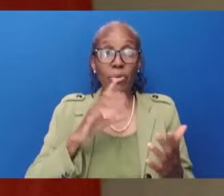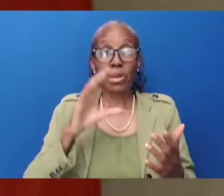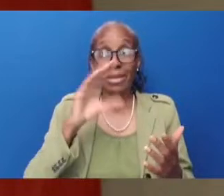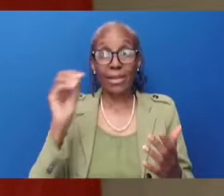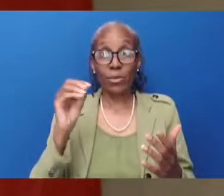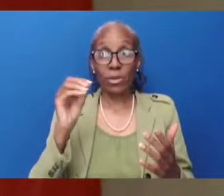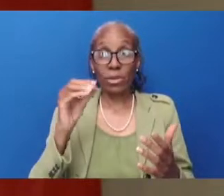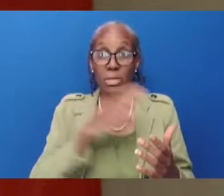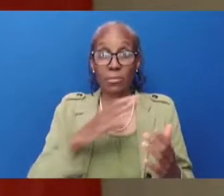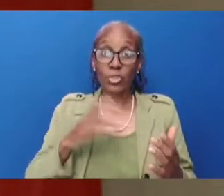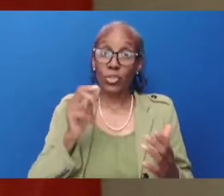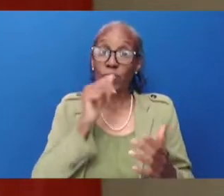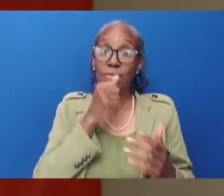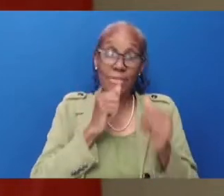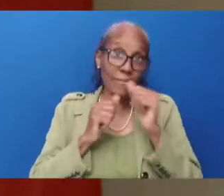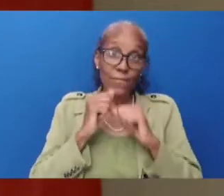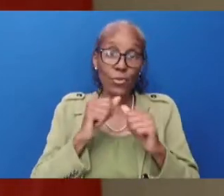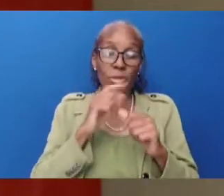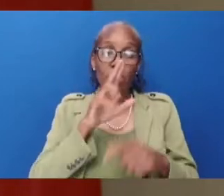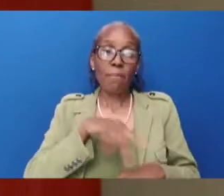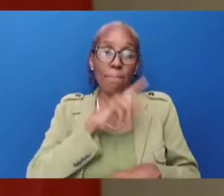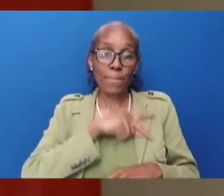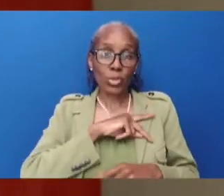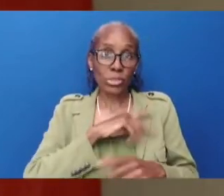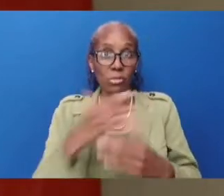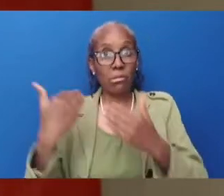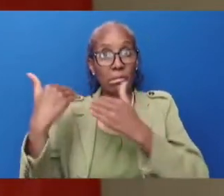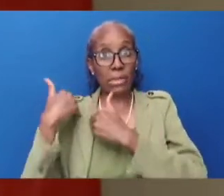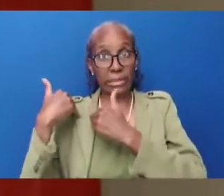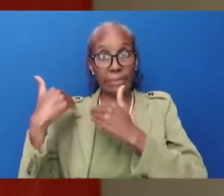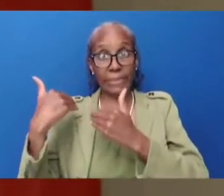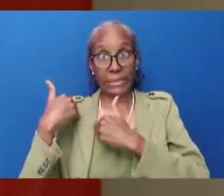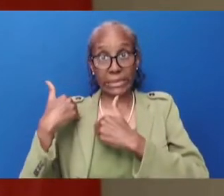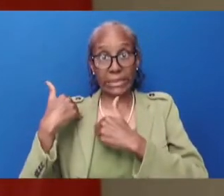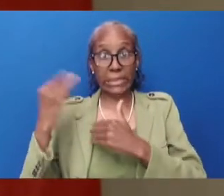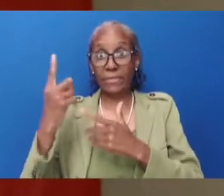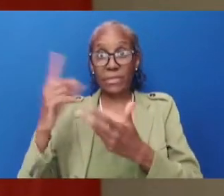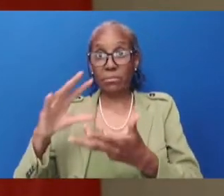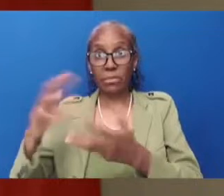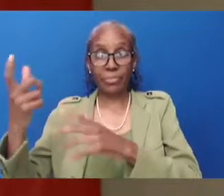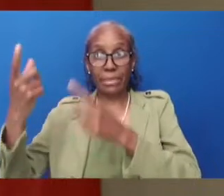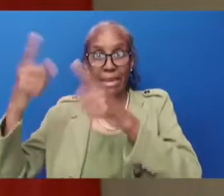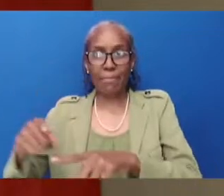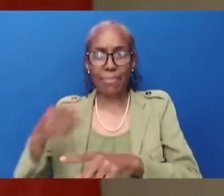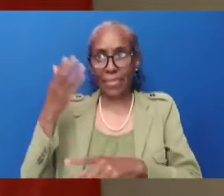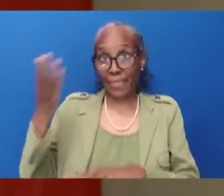BEING PROPOSED NOW, WHERE BOARD